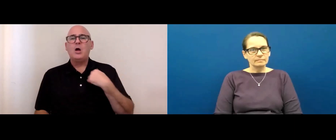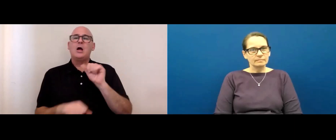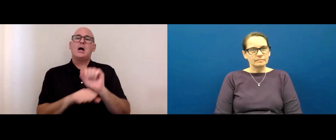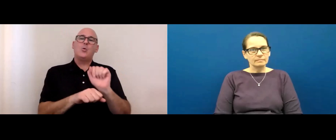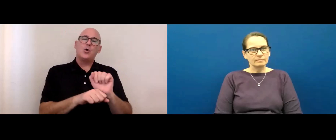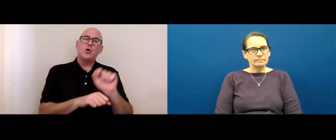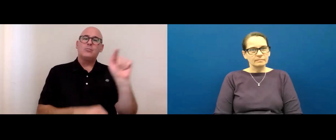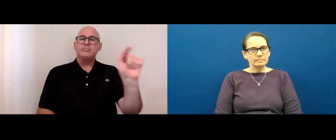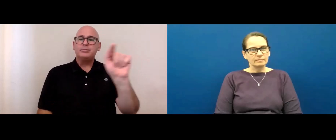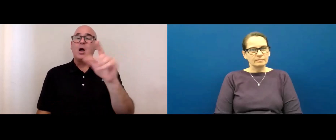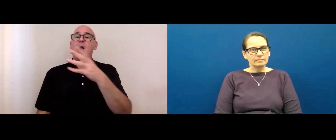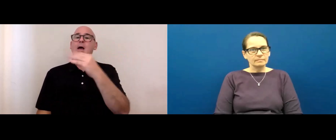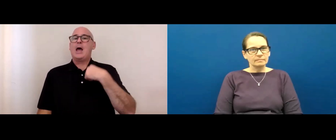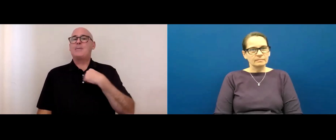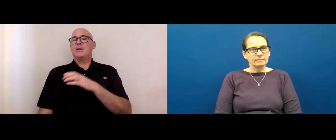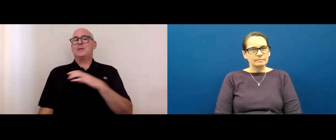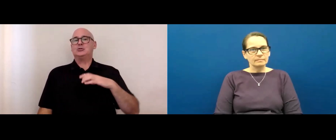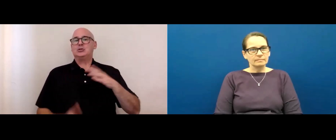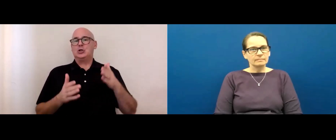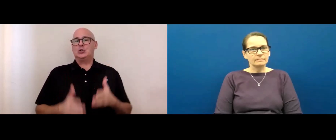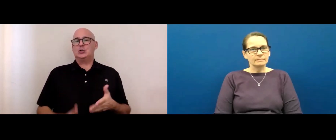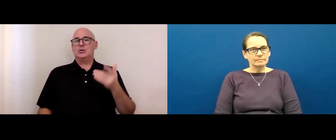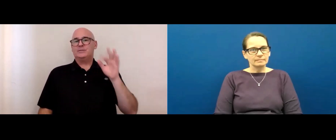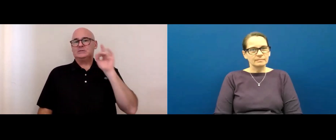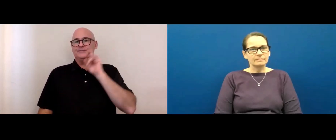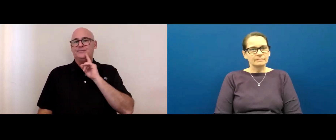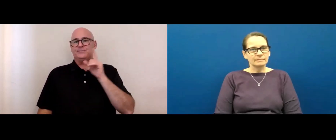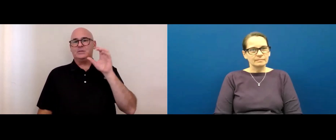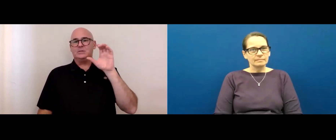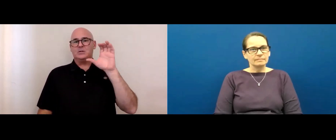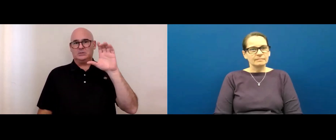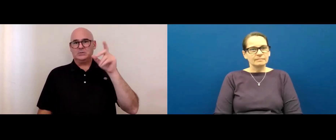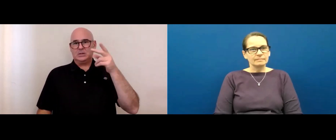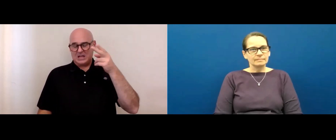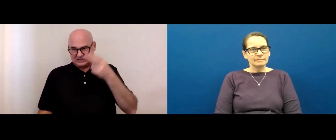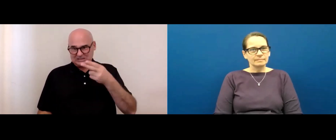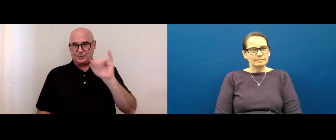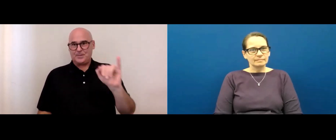would say what would you do well I work here and there and I'm also a commissioner for the deaf and